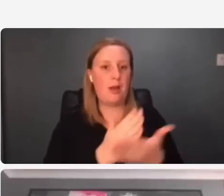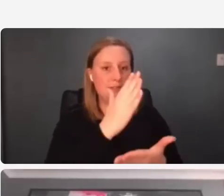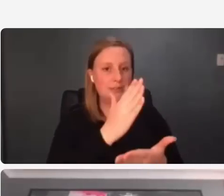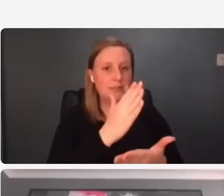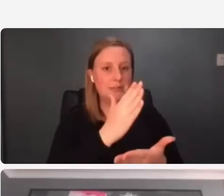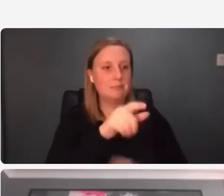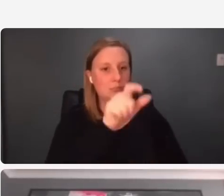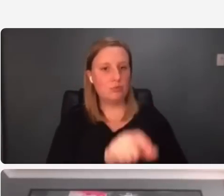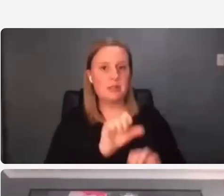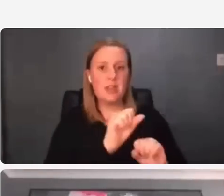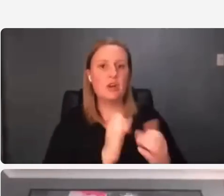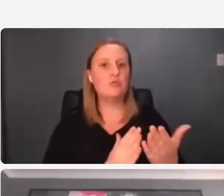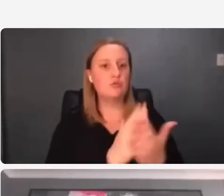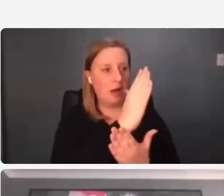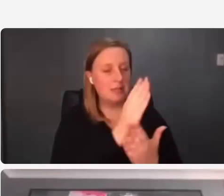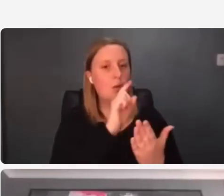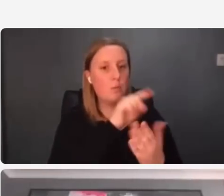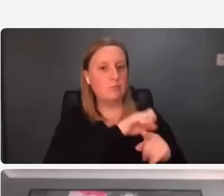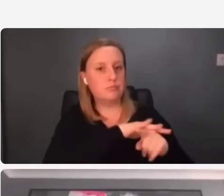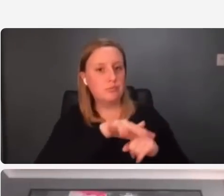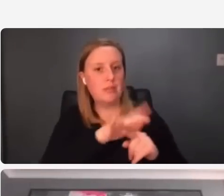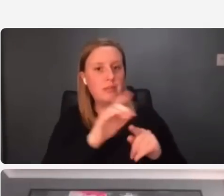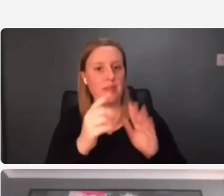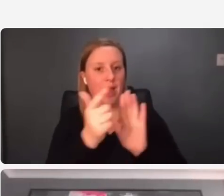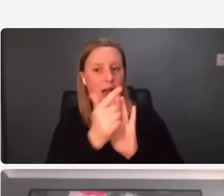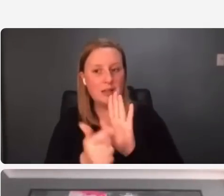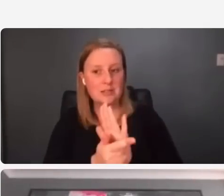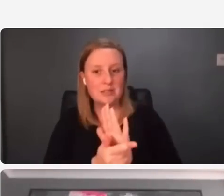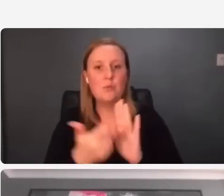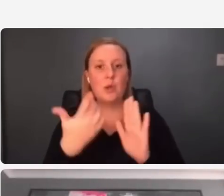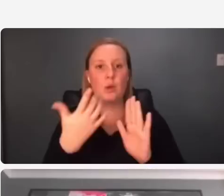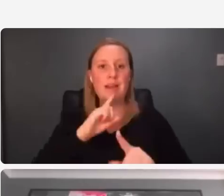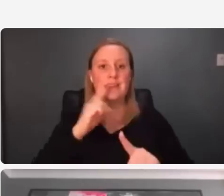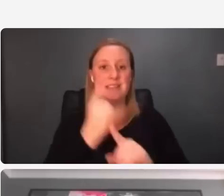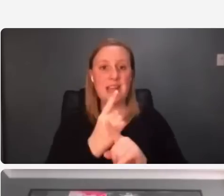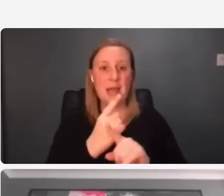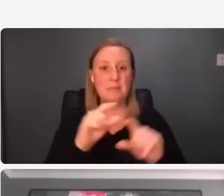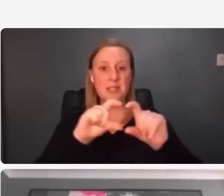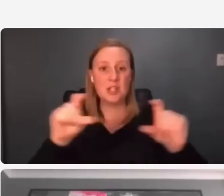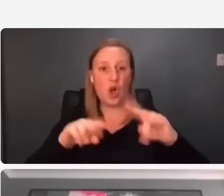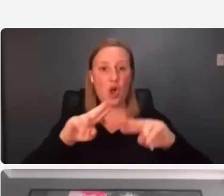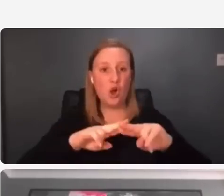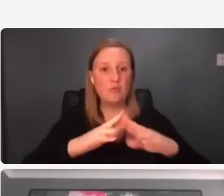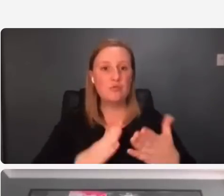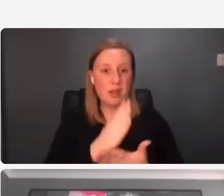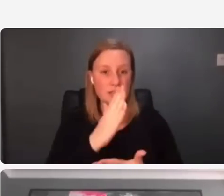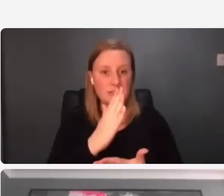Subject to consultation our proposal is to include a statement of rights in the Act itself as the Royal